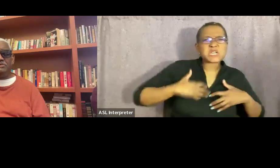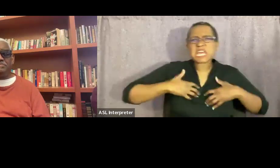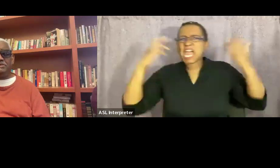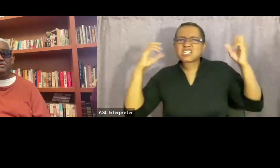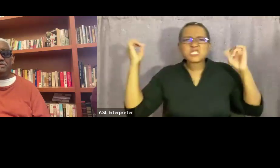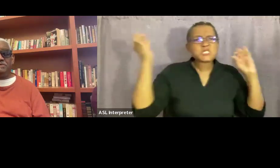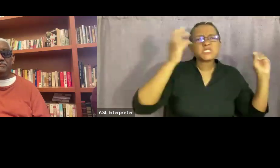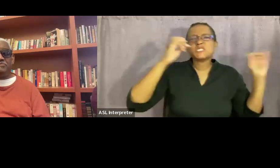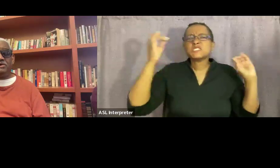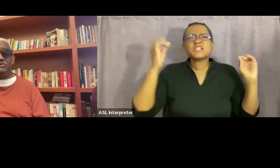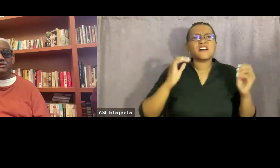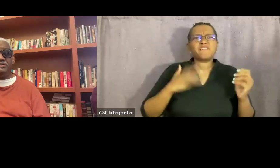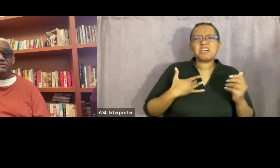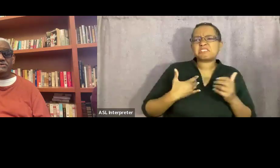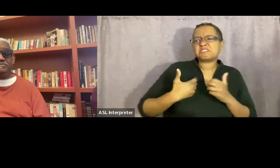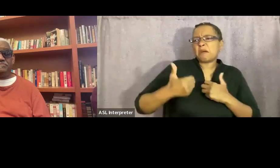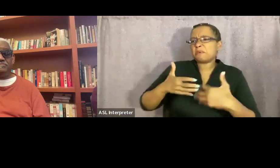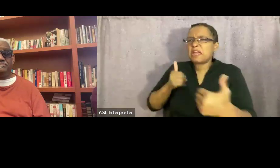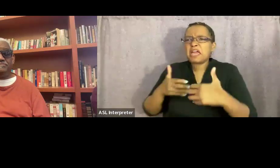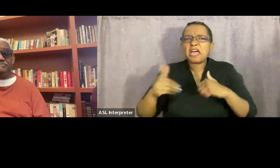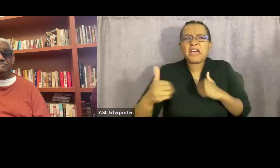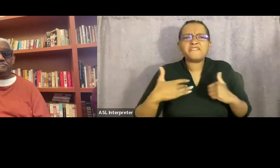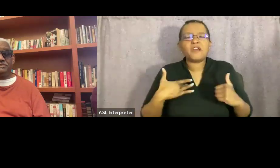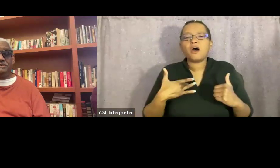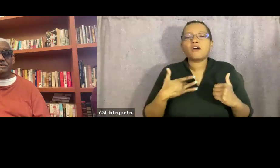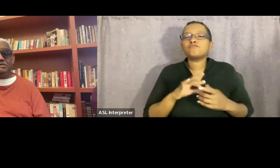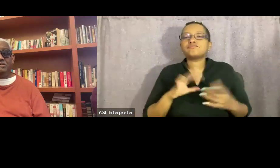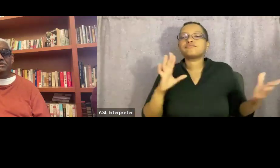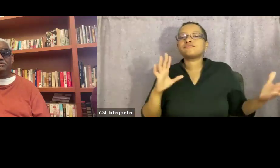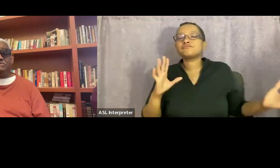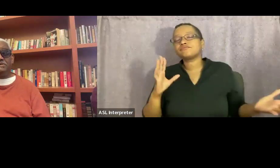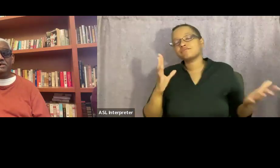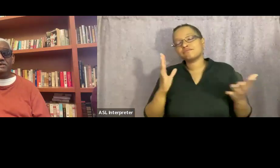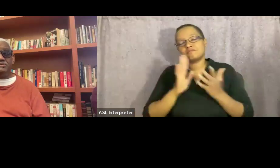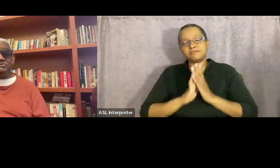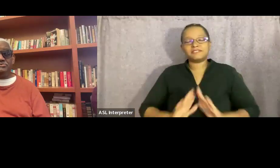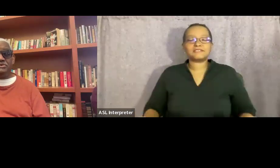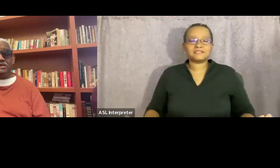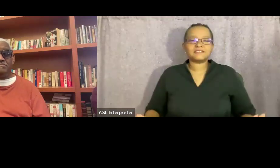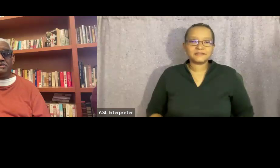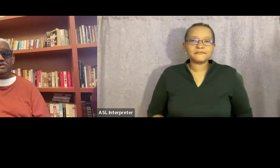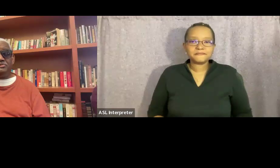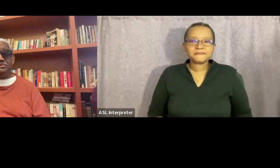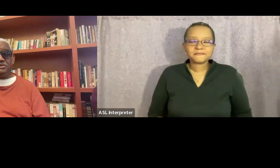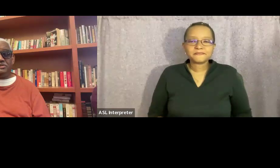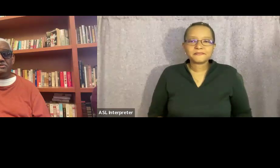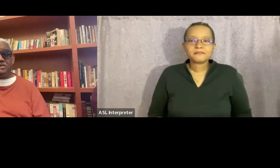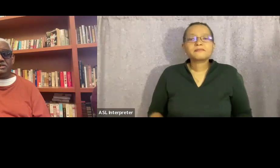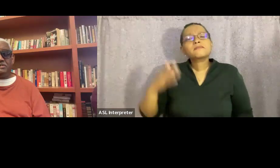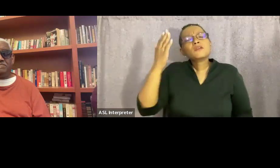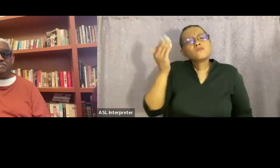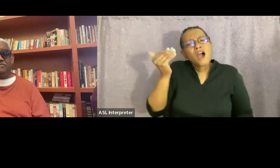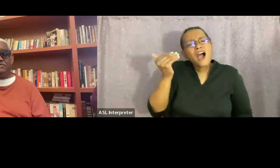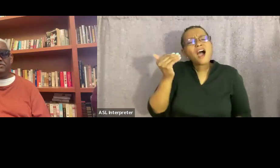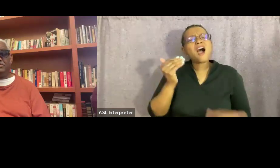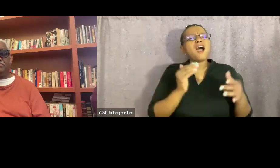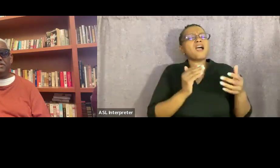off being separate from one another. This was because meditation is a